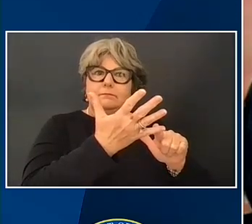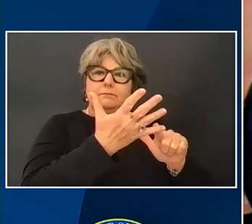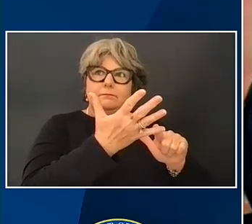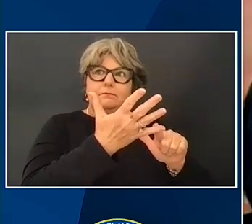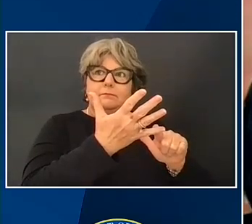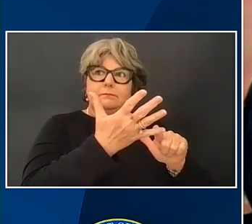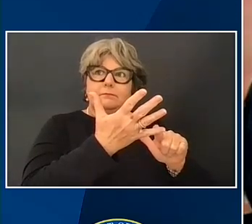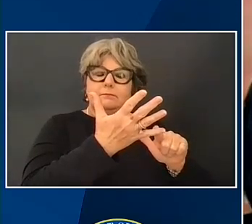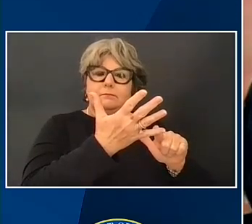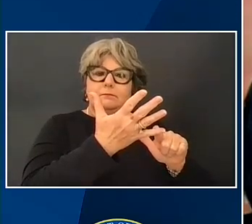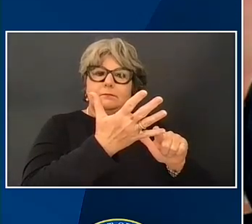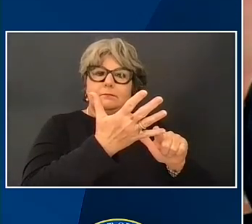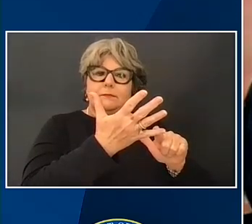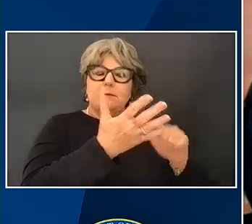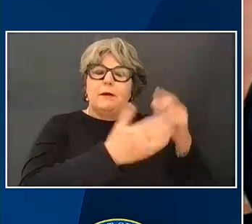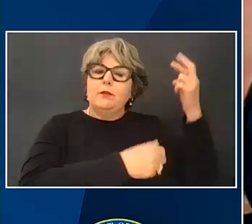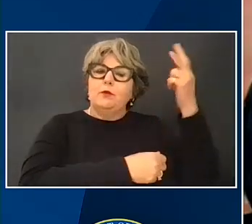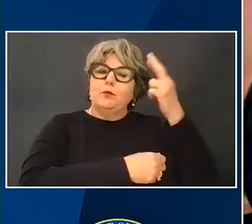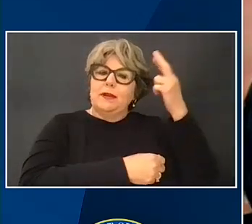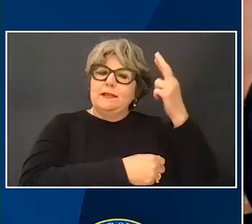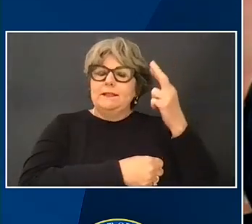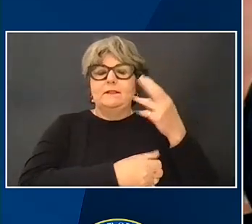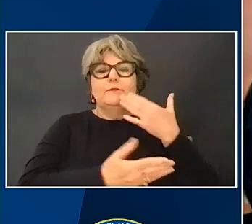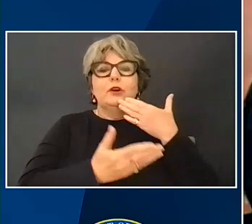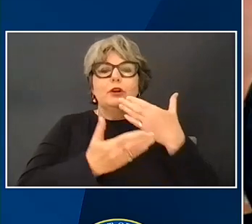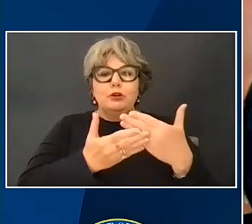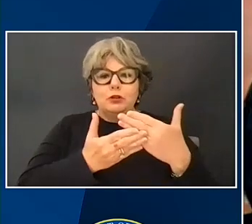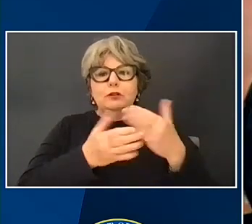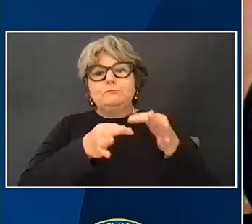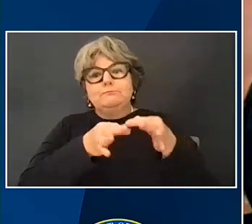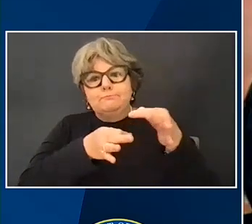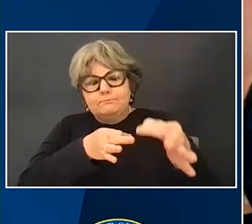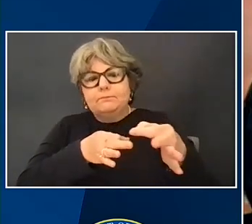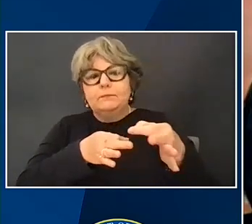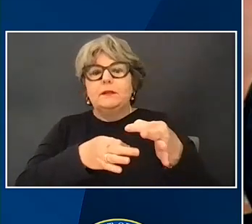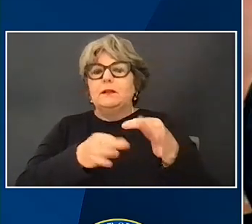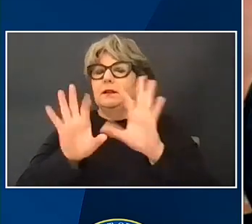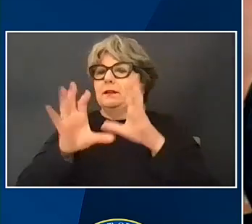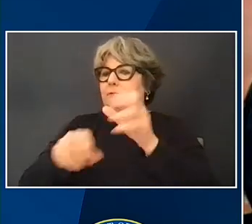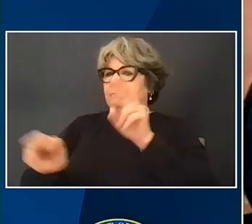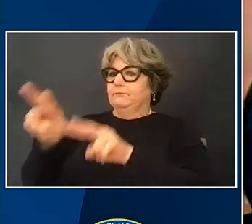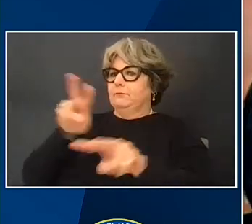grounds for a good cause extension that the commission looks at seriously before